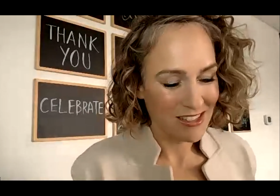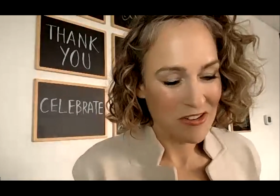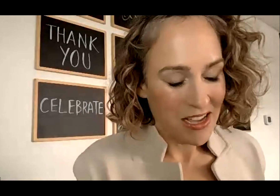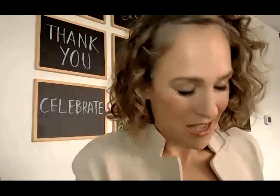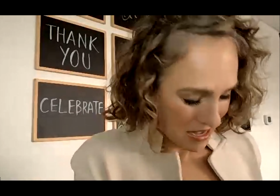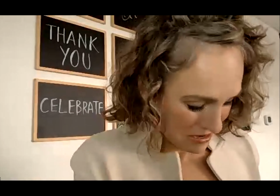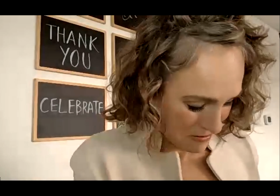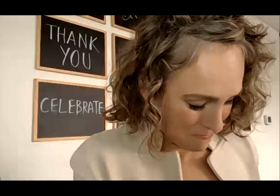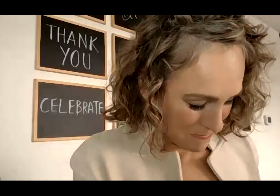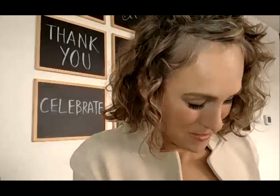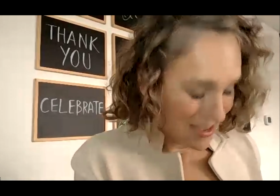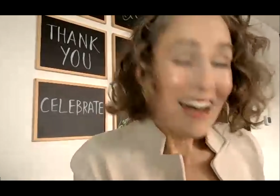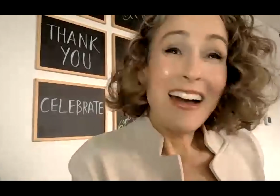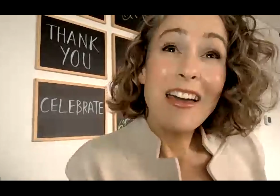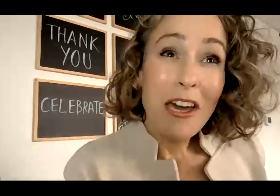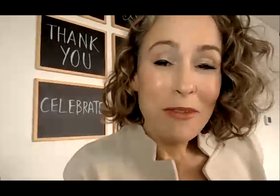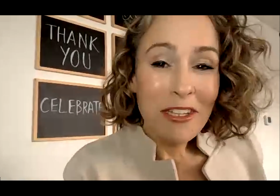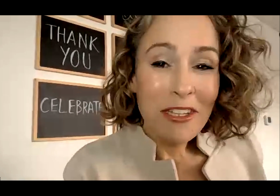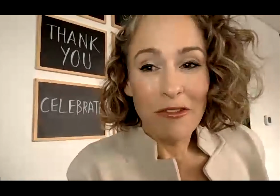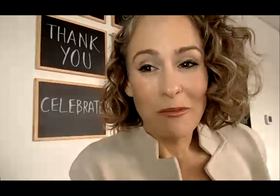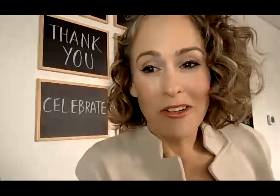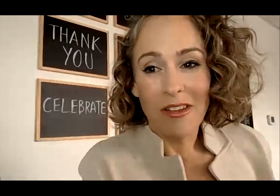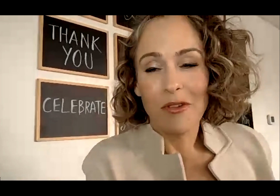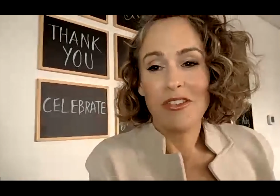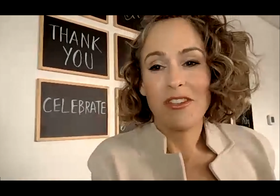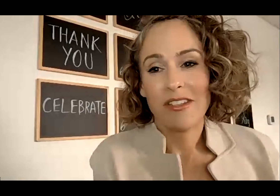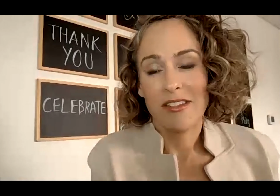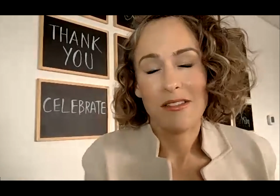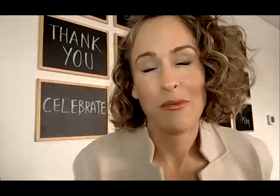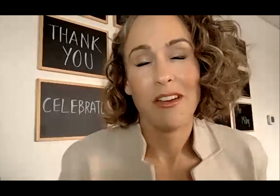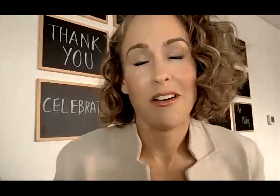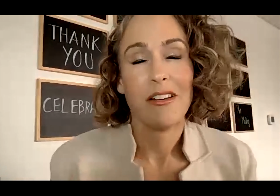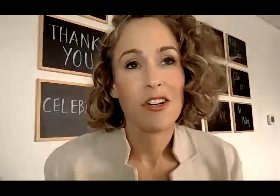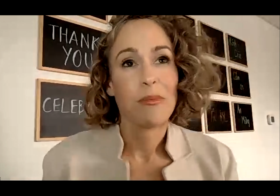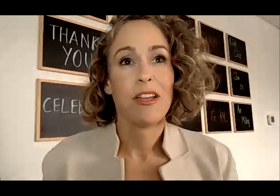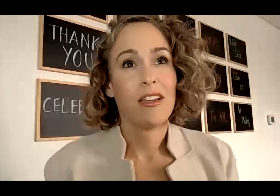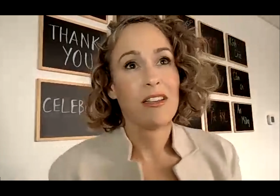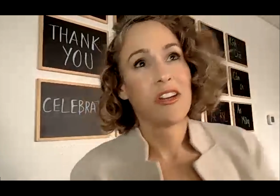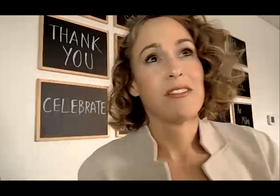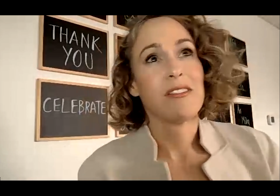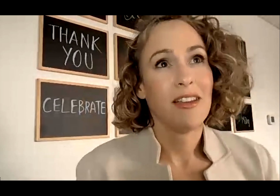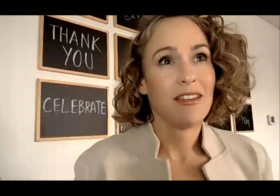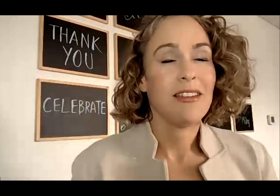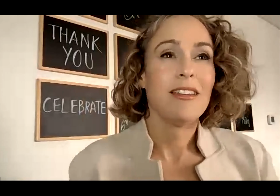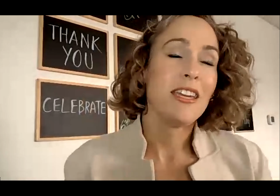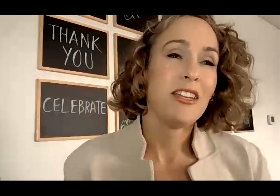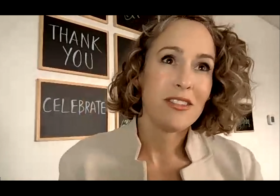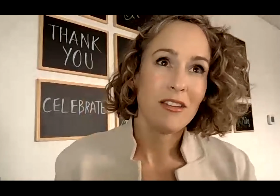So I'm coming to you for LUNA Language Services. We are an interpreting and translating agency